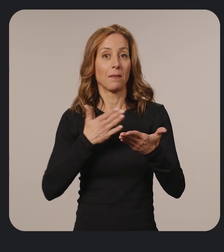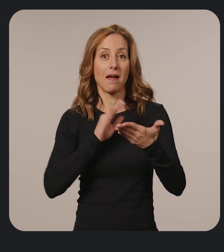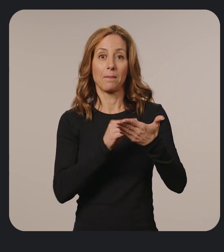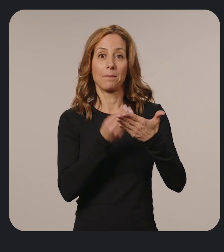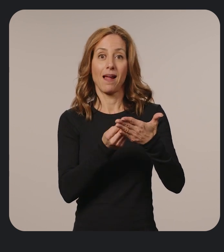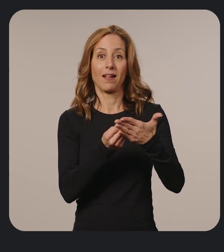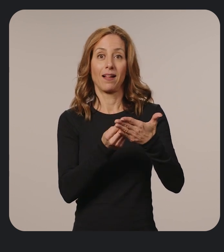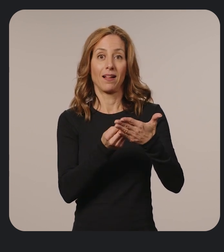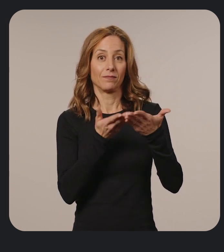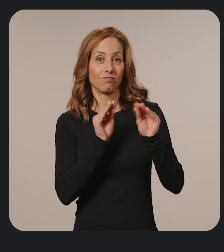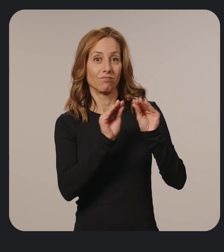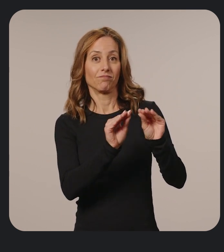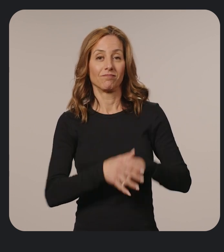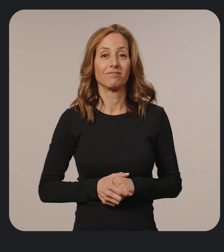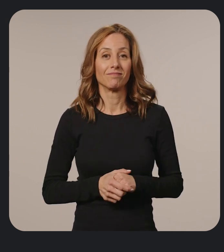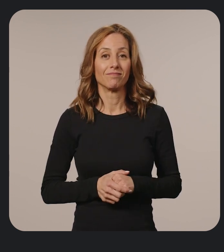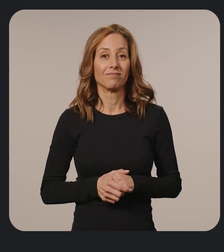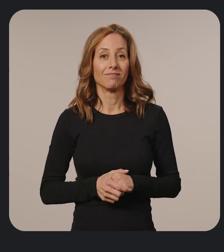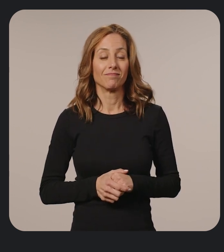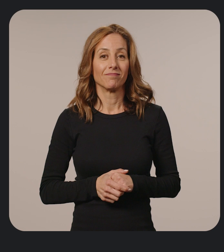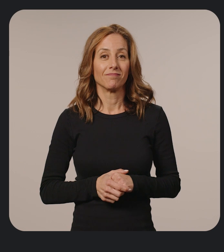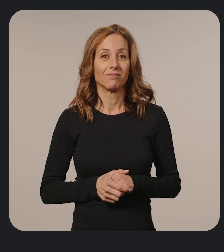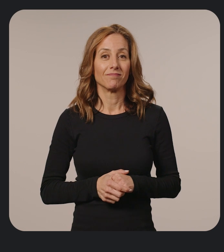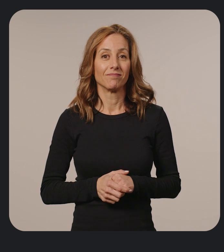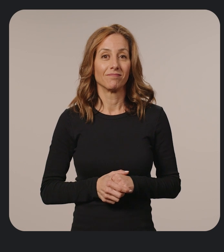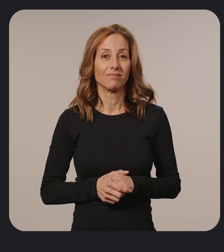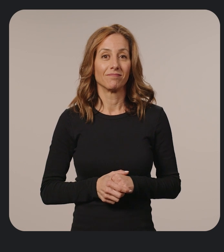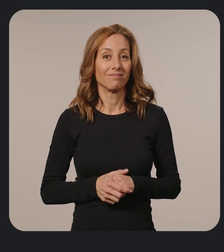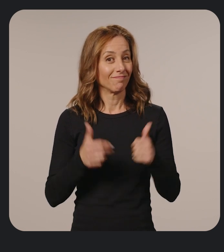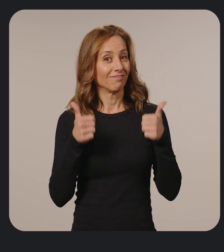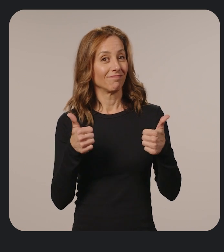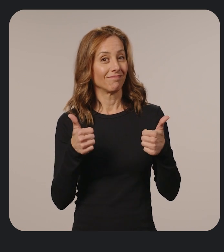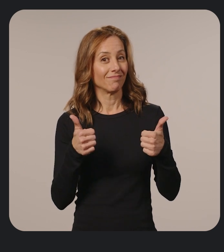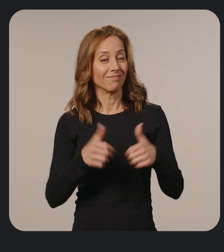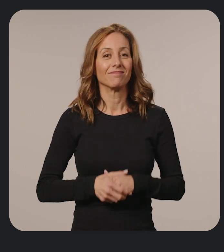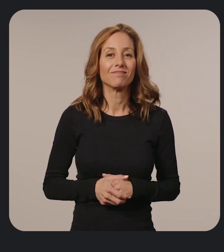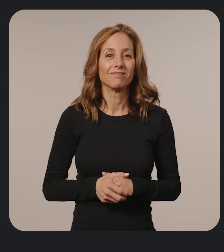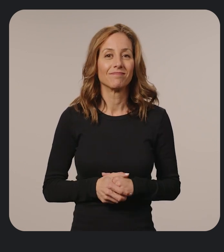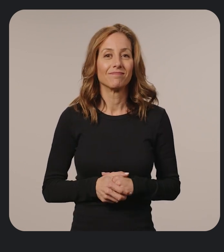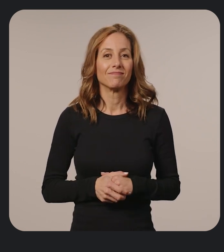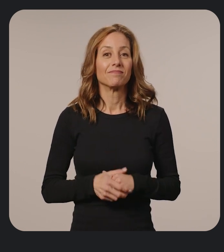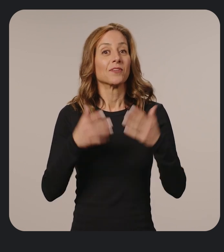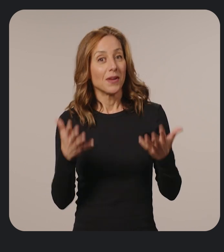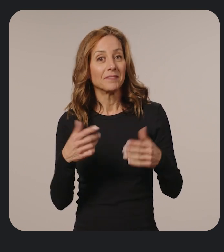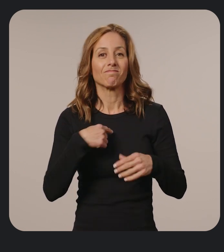And there goes my compile, and I'm good.